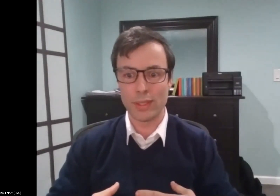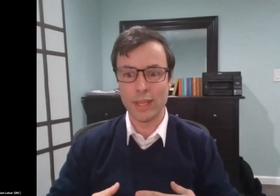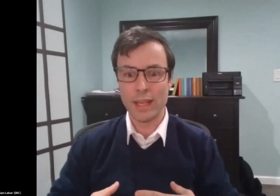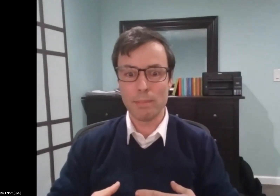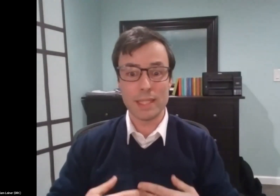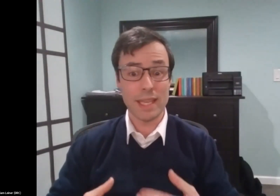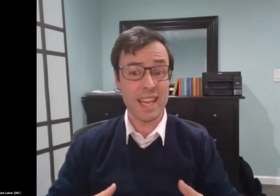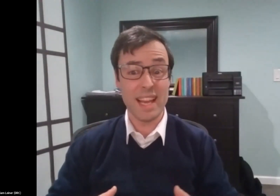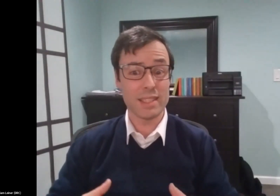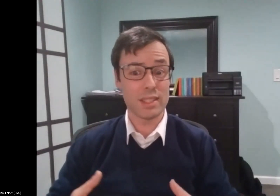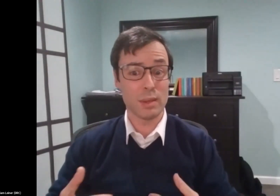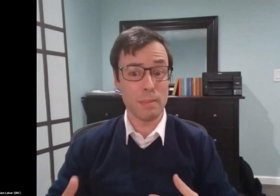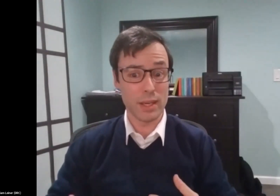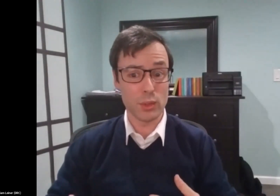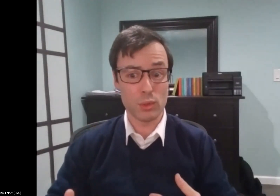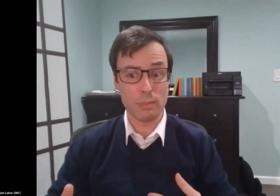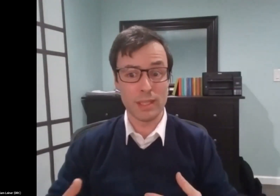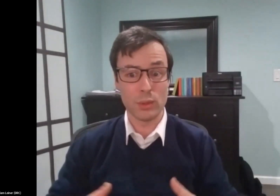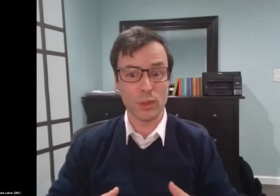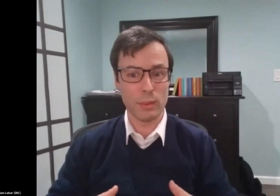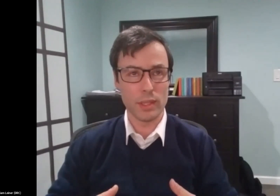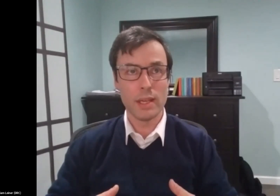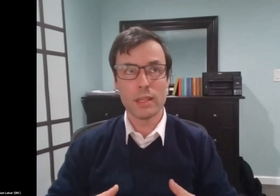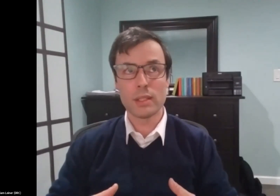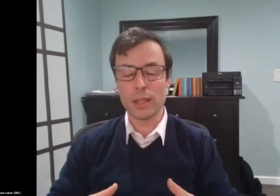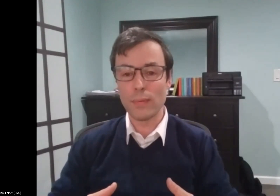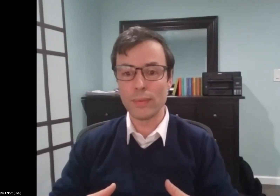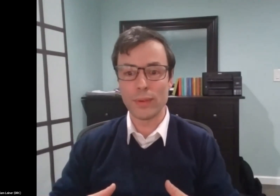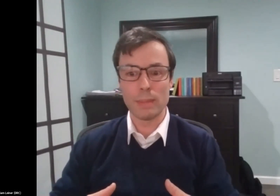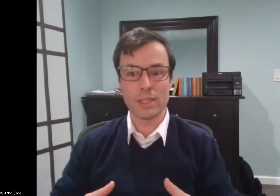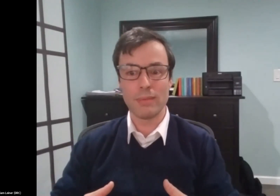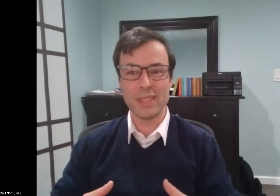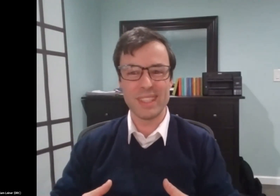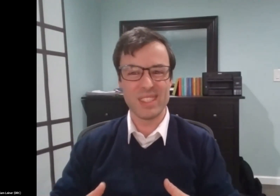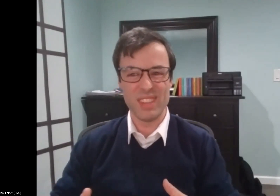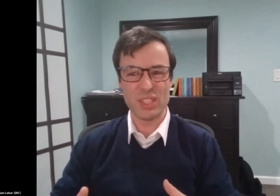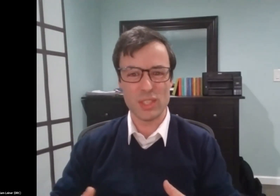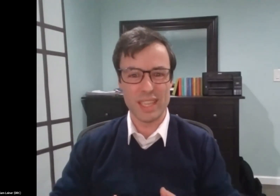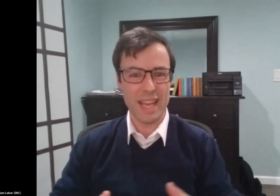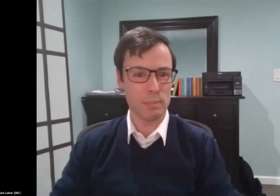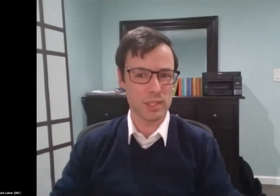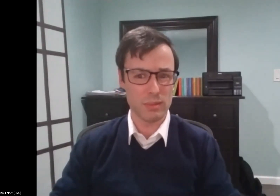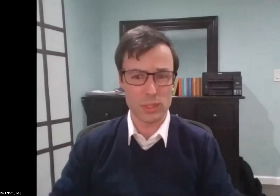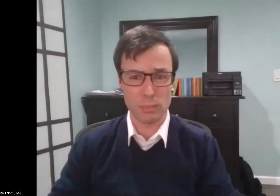disability can lead to agitation or fear or the absence of a trusted supporter and it means they cannot